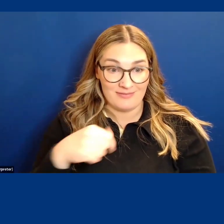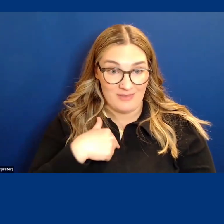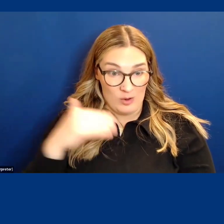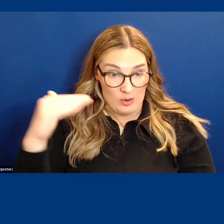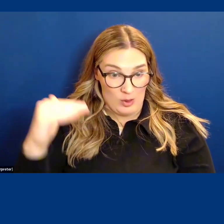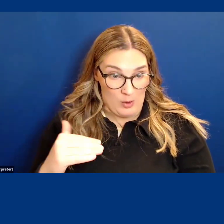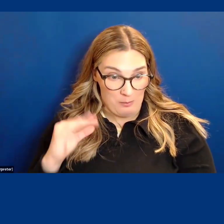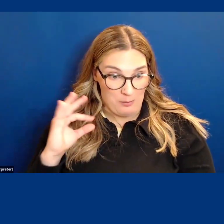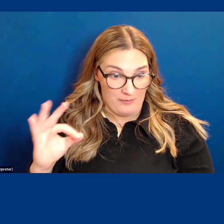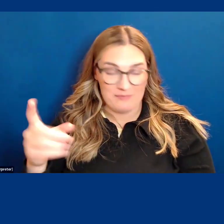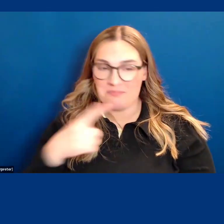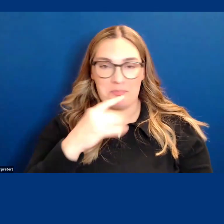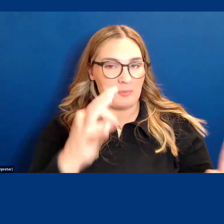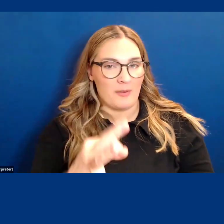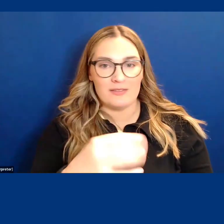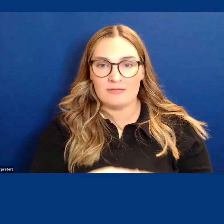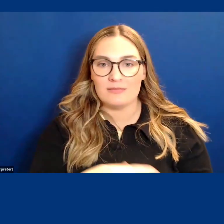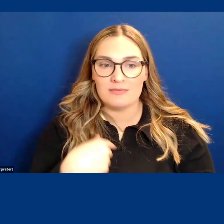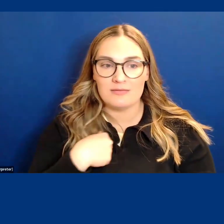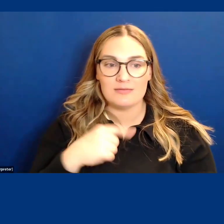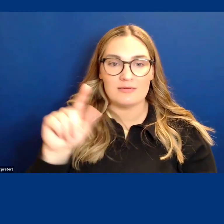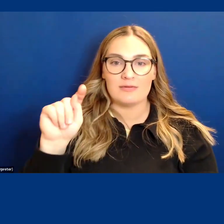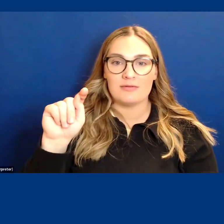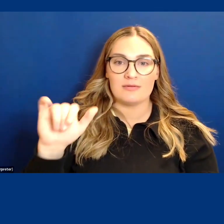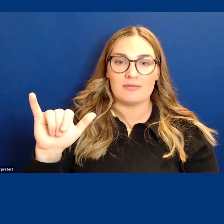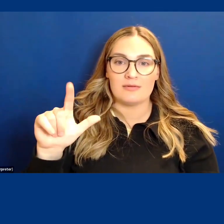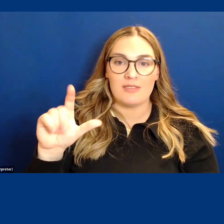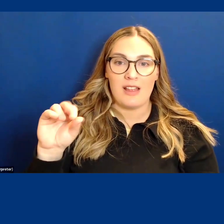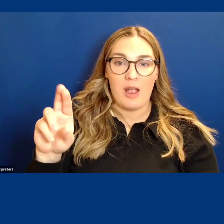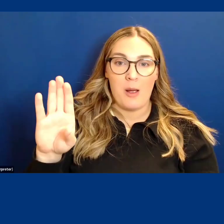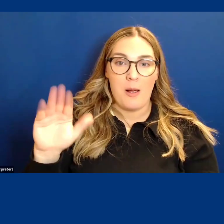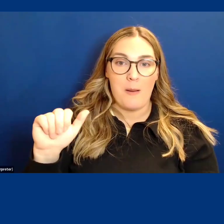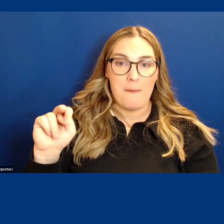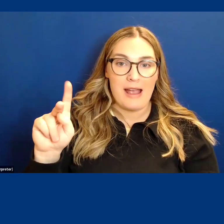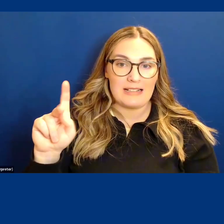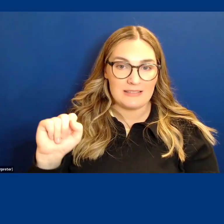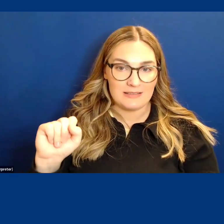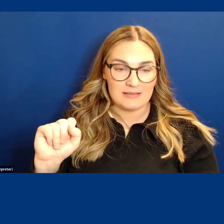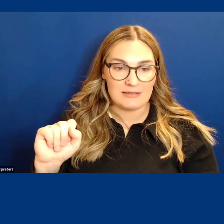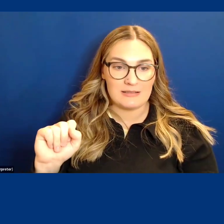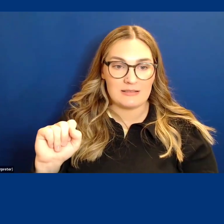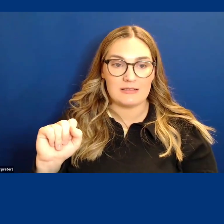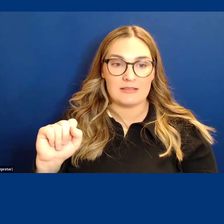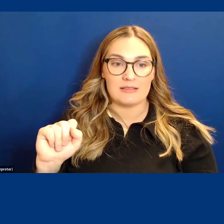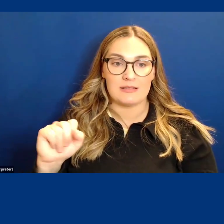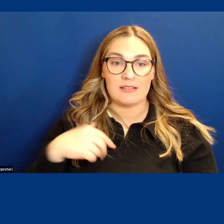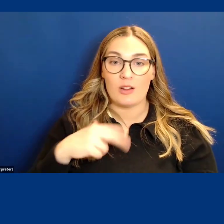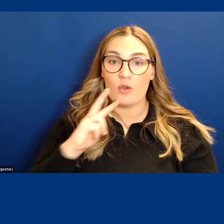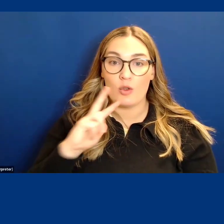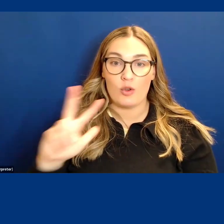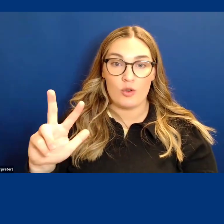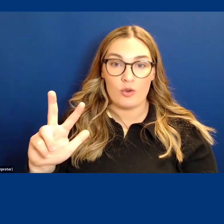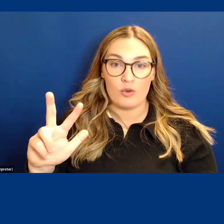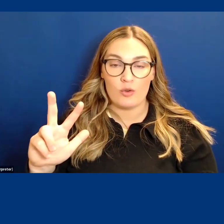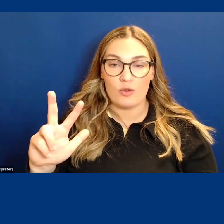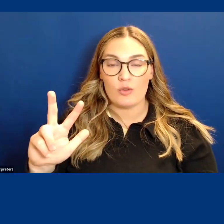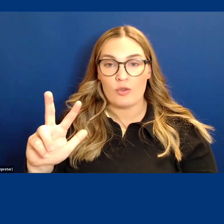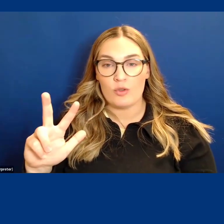Okay. Hi, I'm Taylor Banks. I am 31 or 32. I have